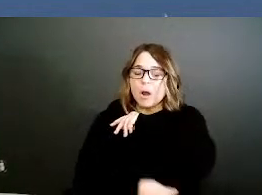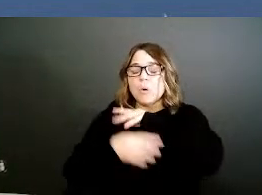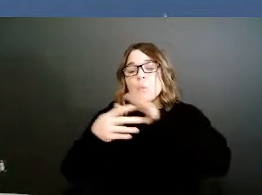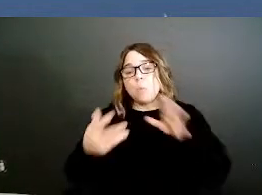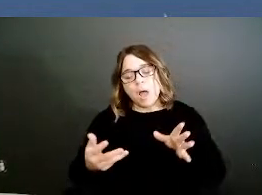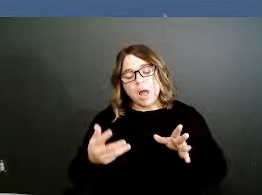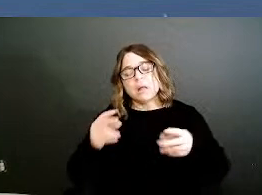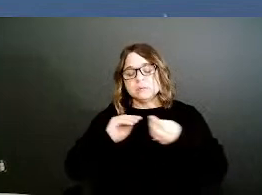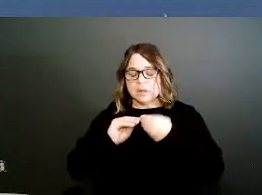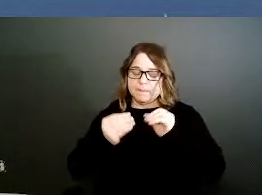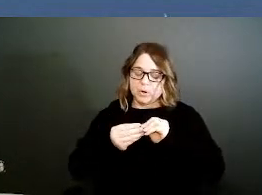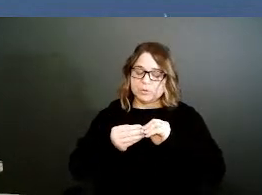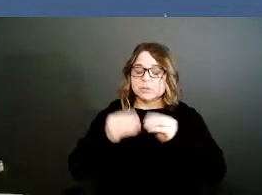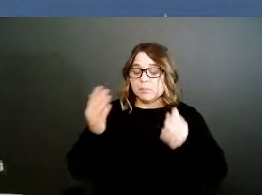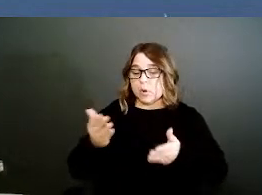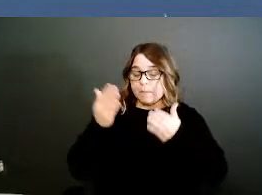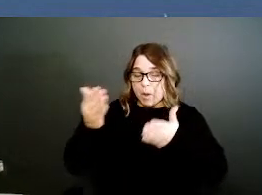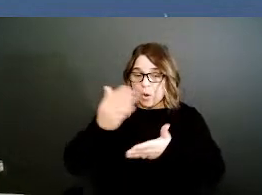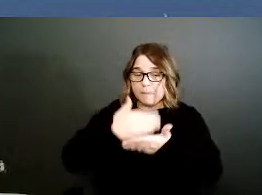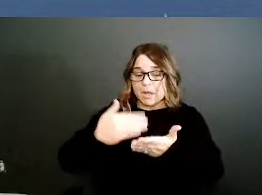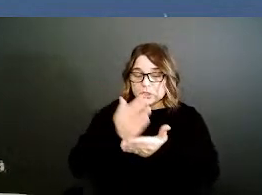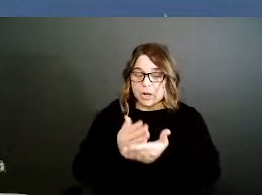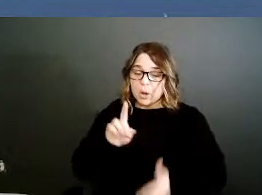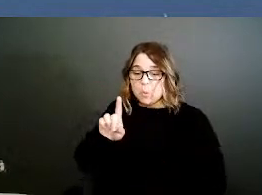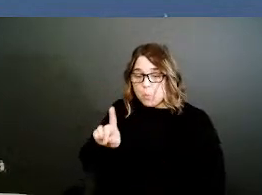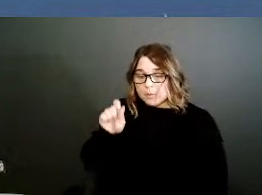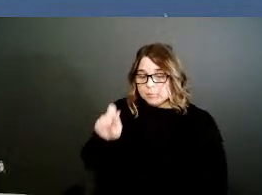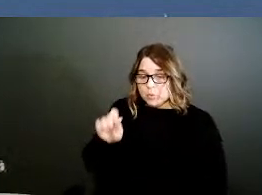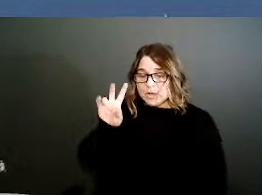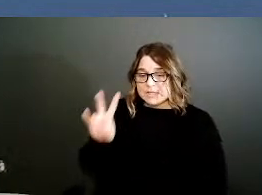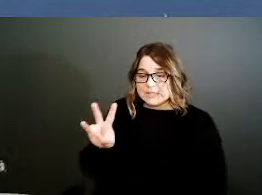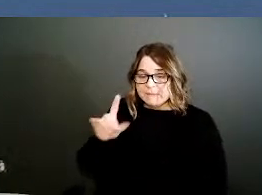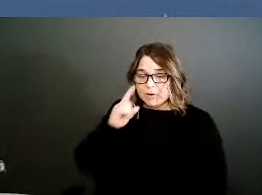HIS PROPOSED BUDGET INCLUDES ONLY $1.7 MILLION FOR CRIME PREVENTION, $7.